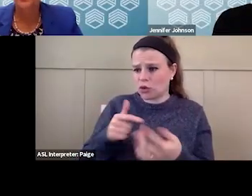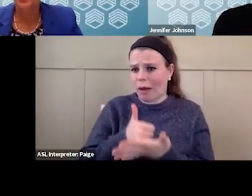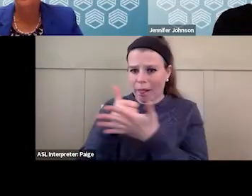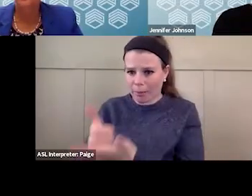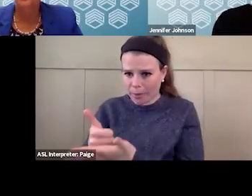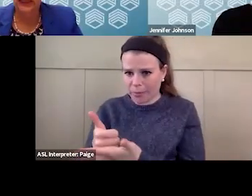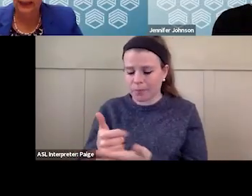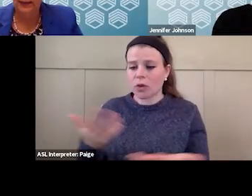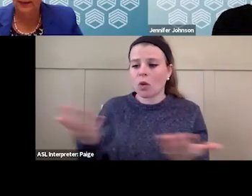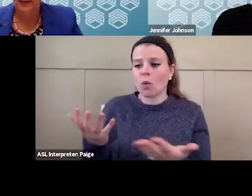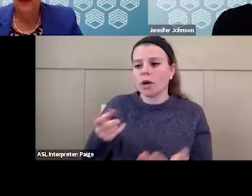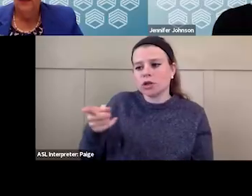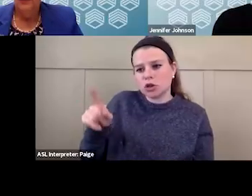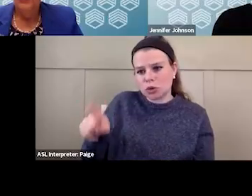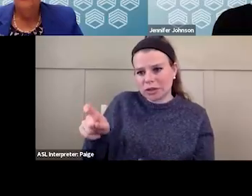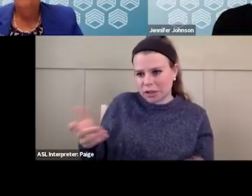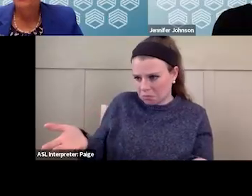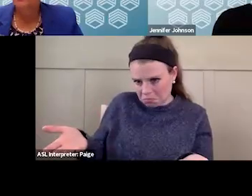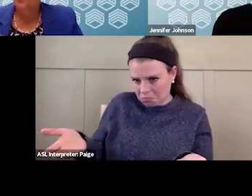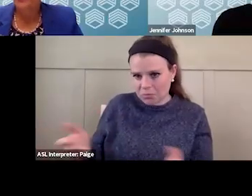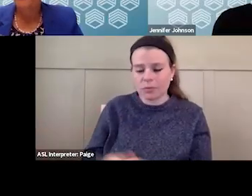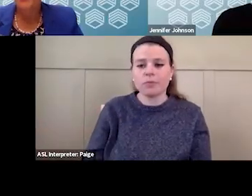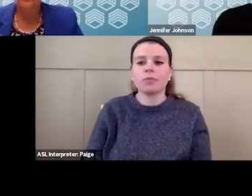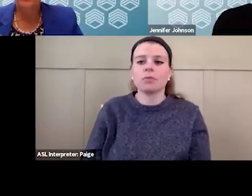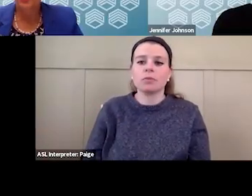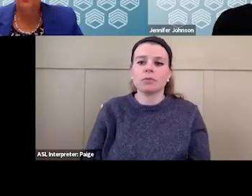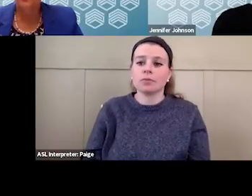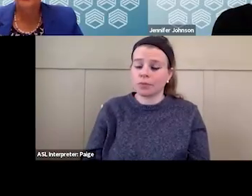What do you need?" Um, and you know what? They really knew.